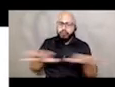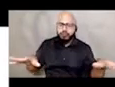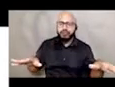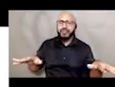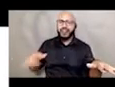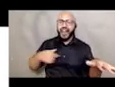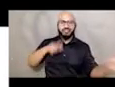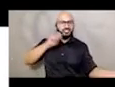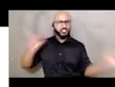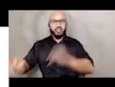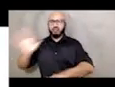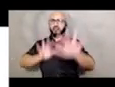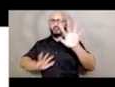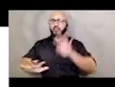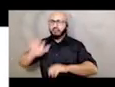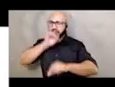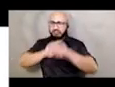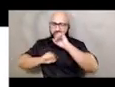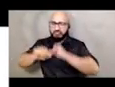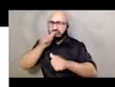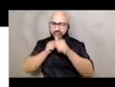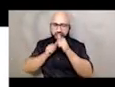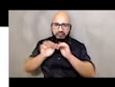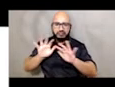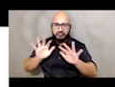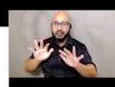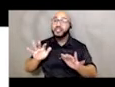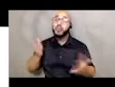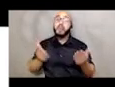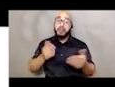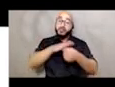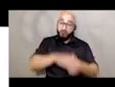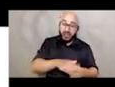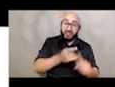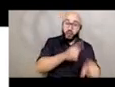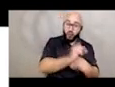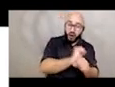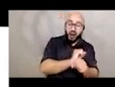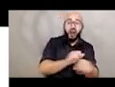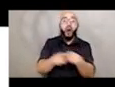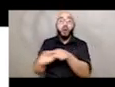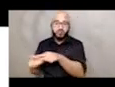It really is understandable that you may be stressed out from work on top of being able to balance